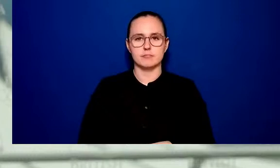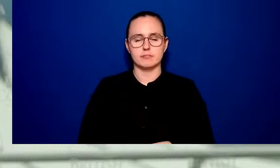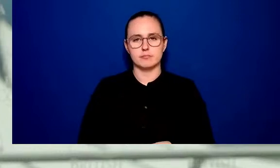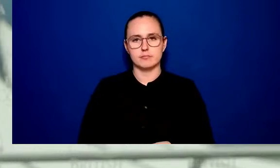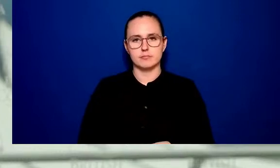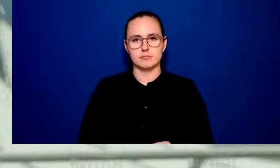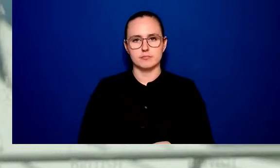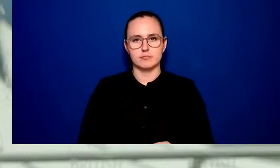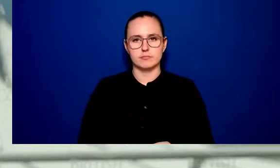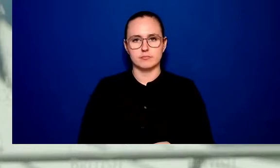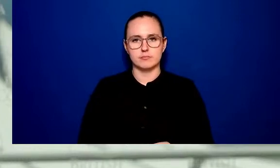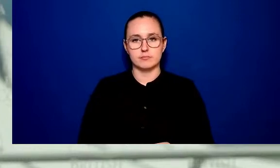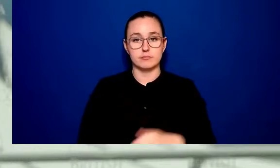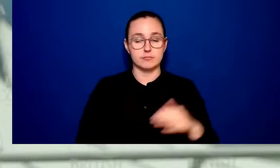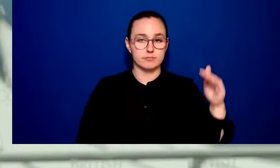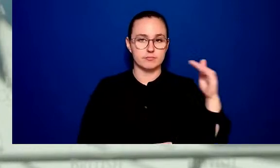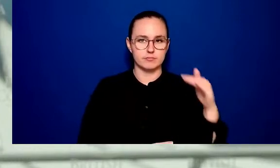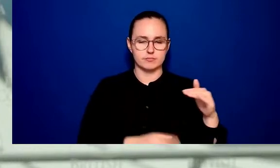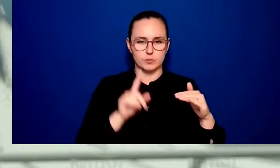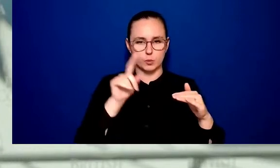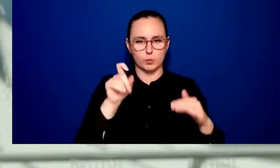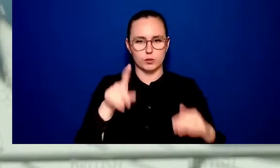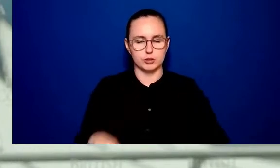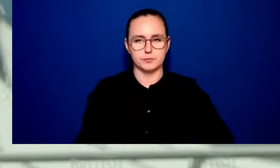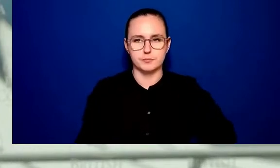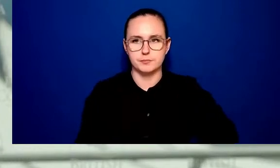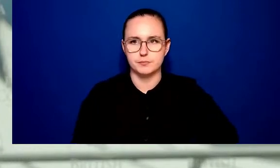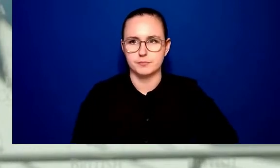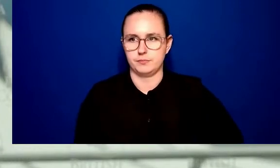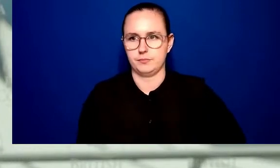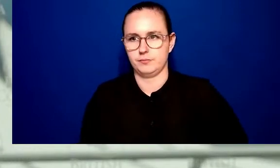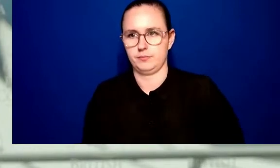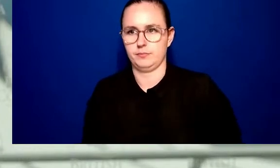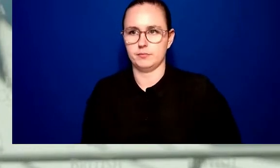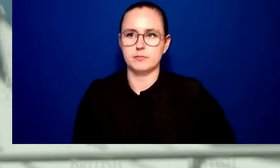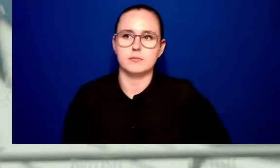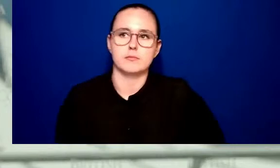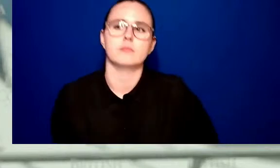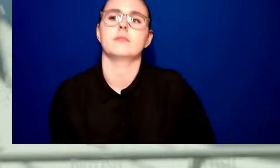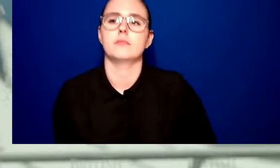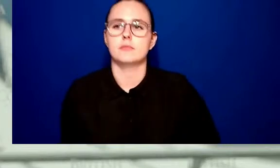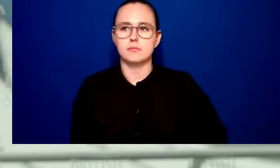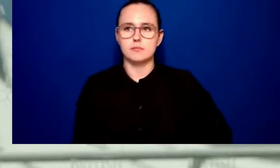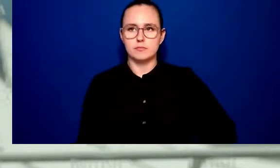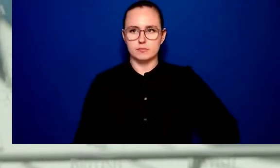question is from Russia. Chek